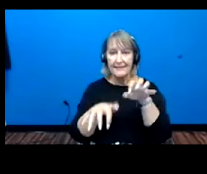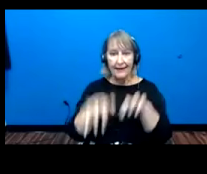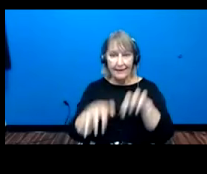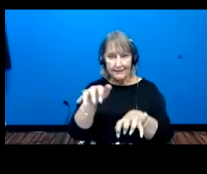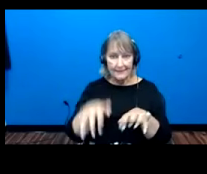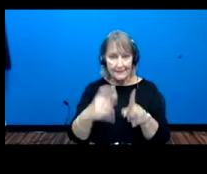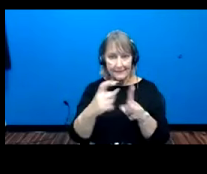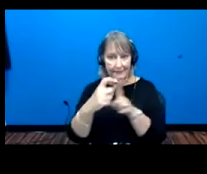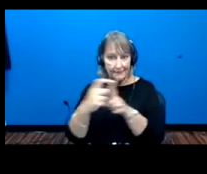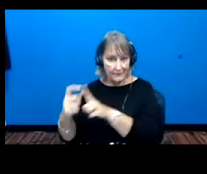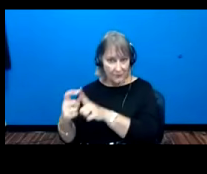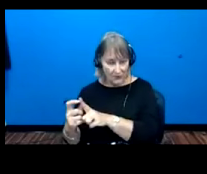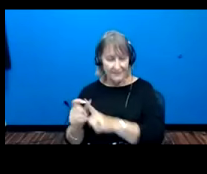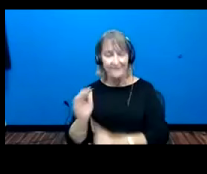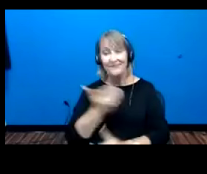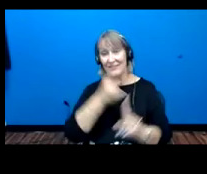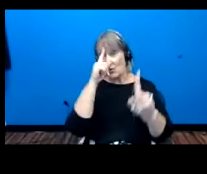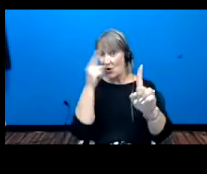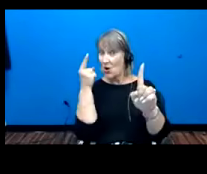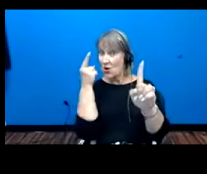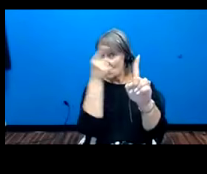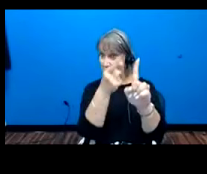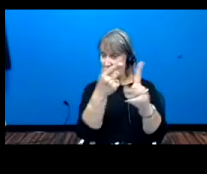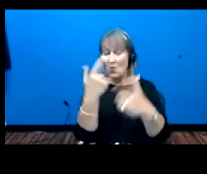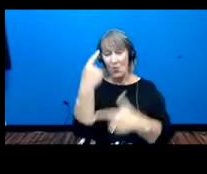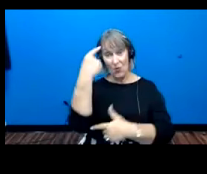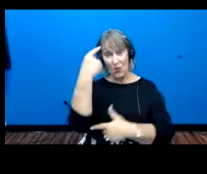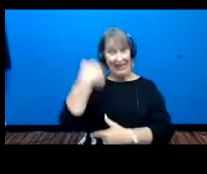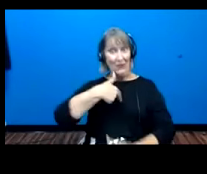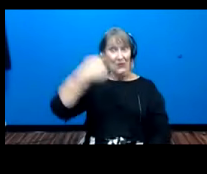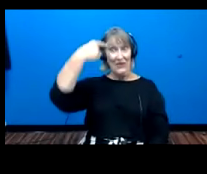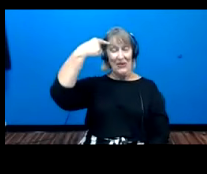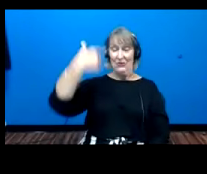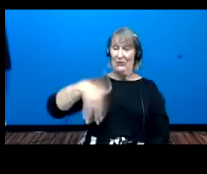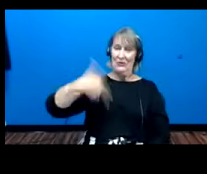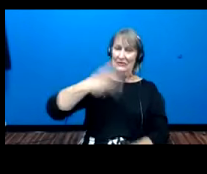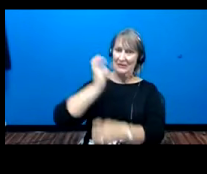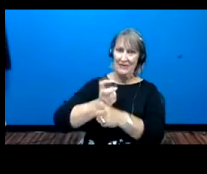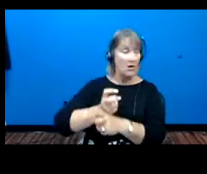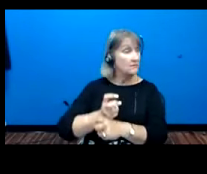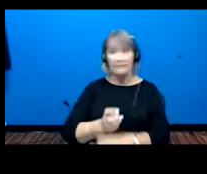and I'm happy to say that we're actually meeting this goal— so to meet the needs of the entire population of adults